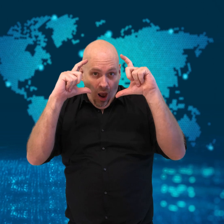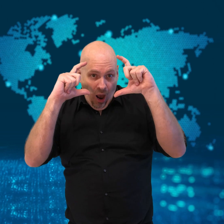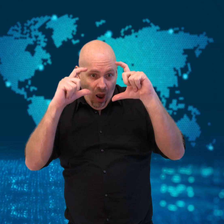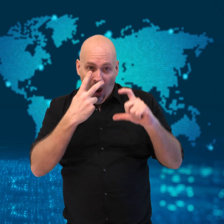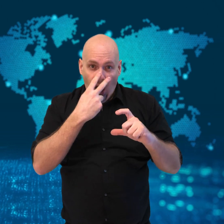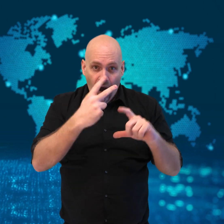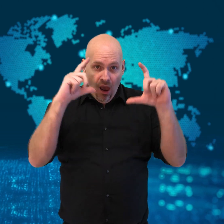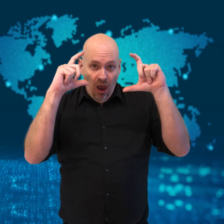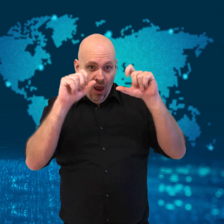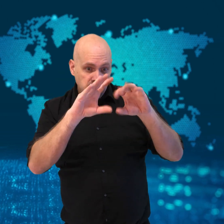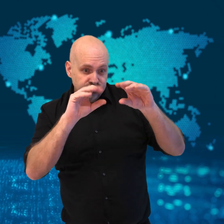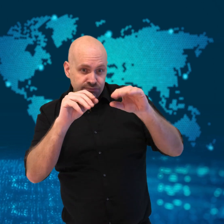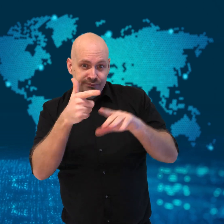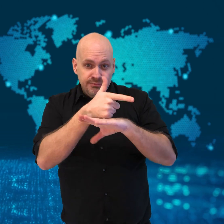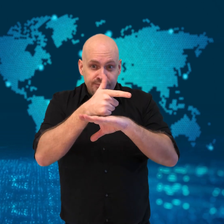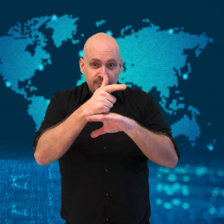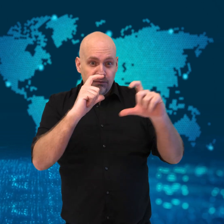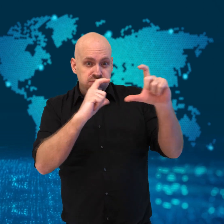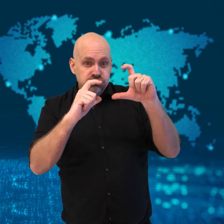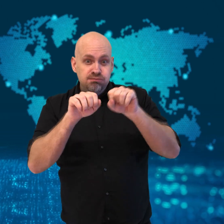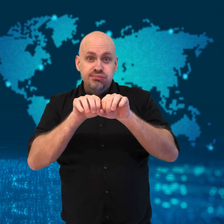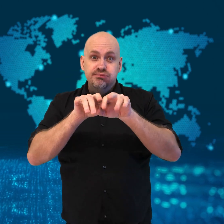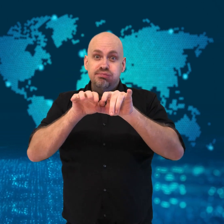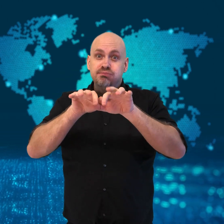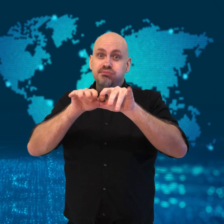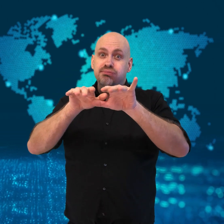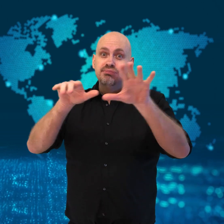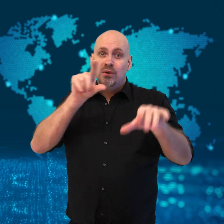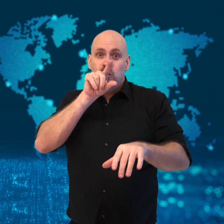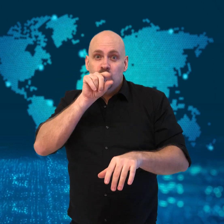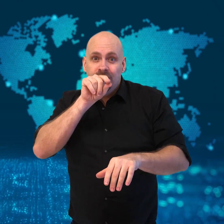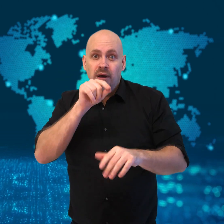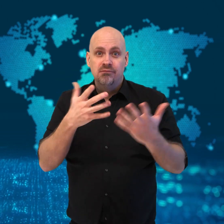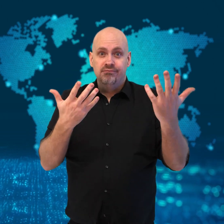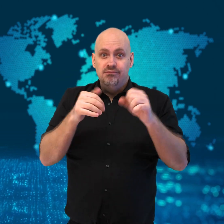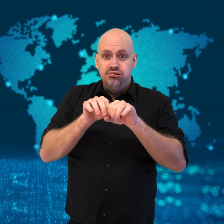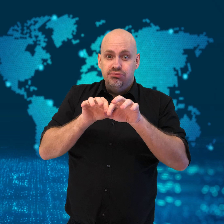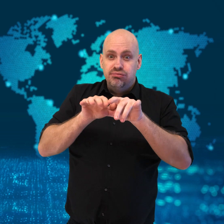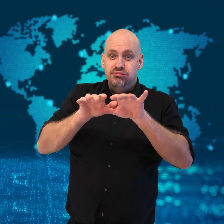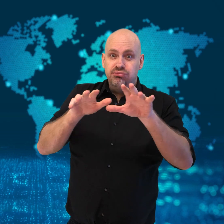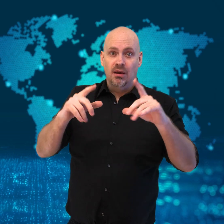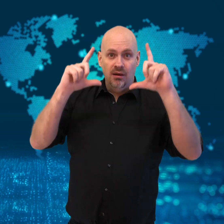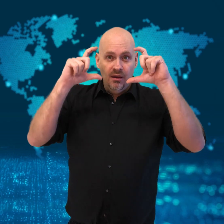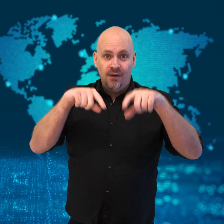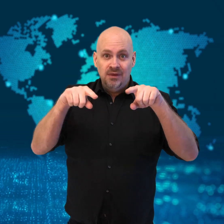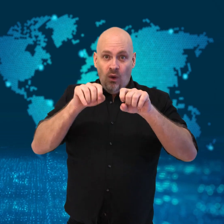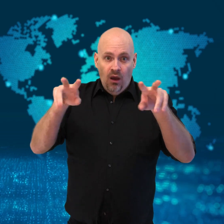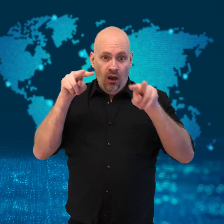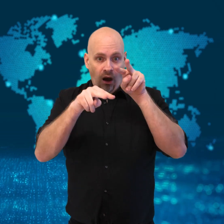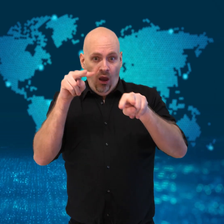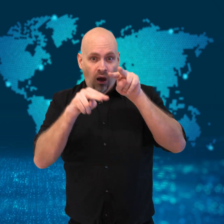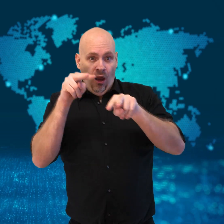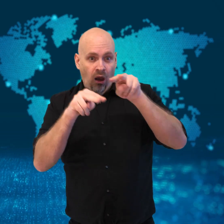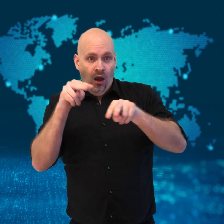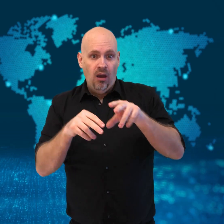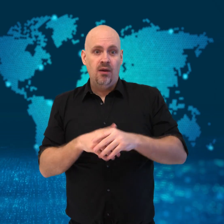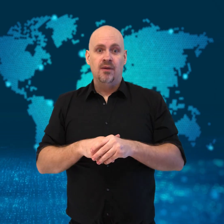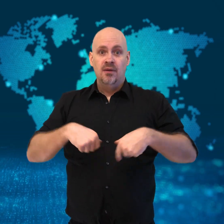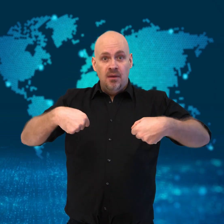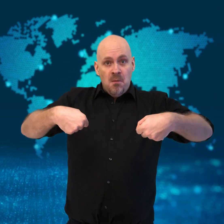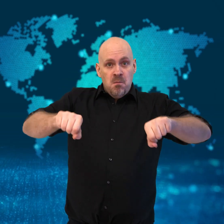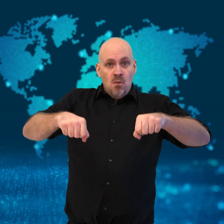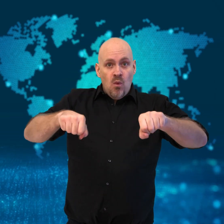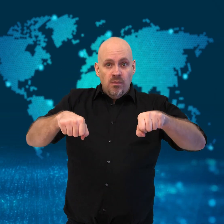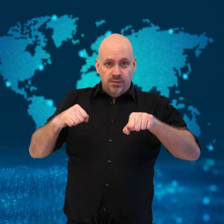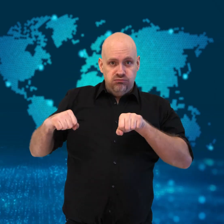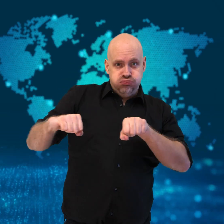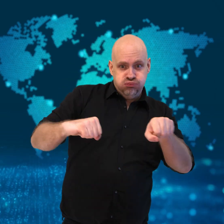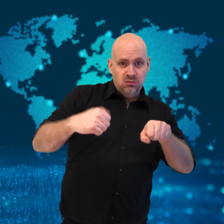Photos of motorbikes and homes surrounded by red water were shared